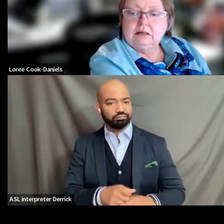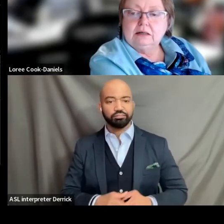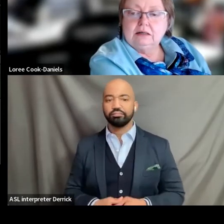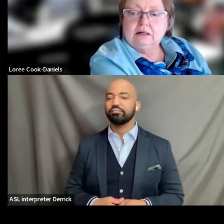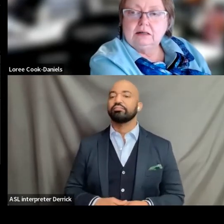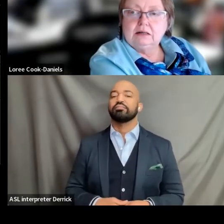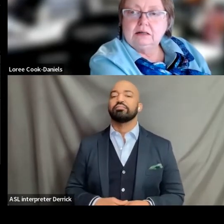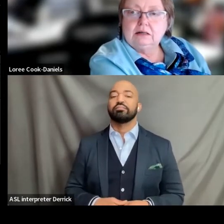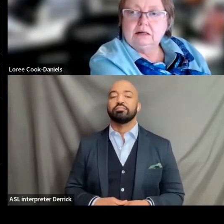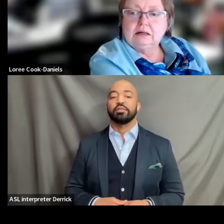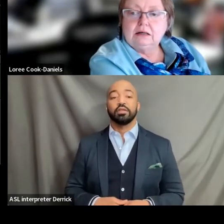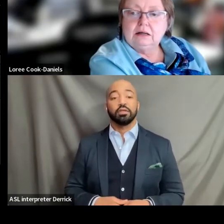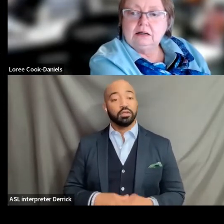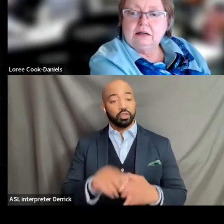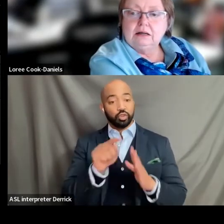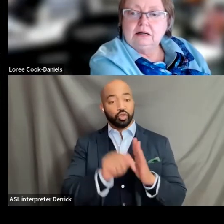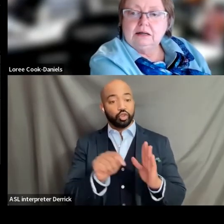Term limits to get rid of old ideas.